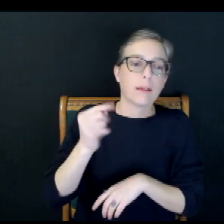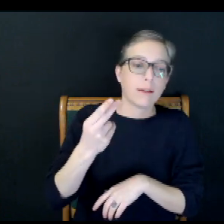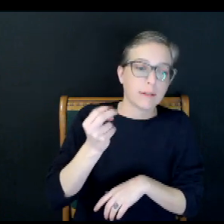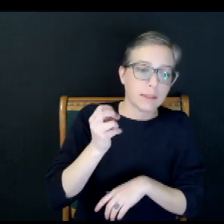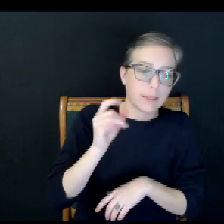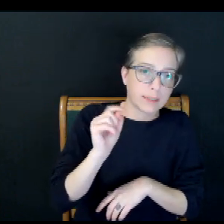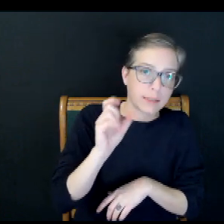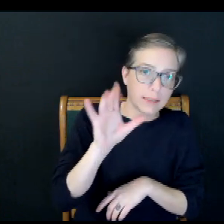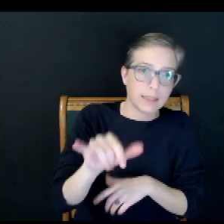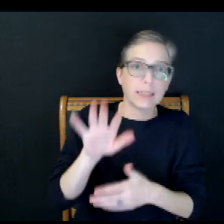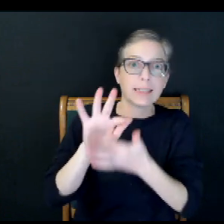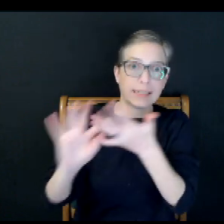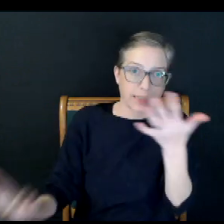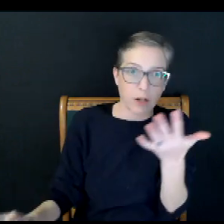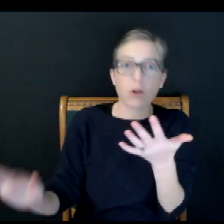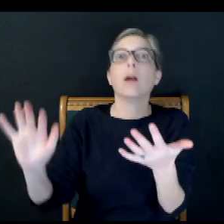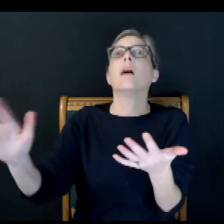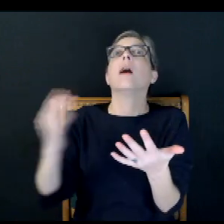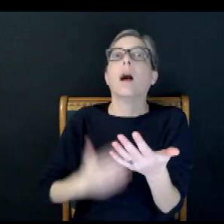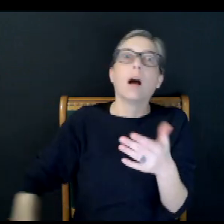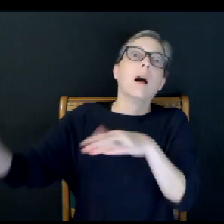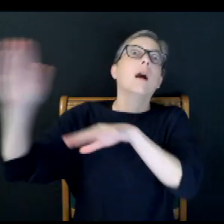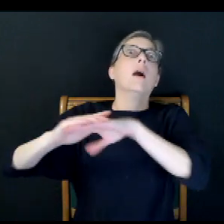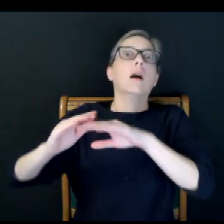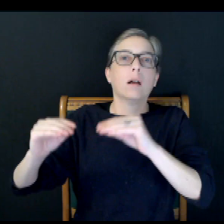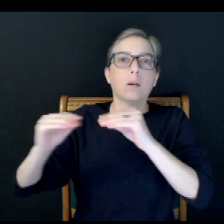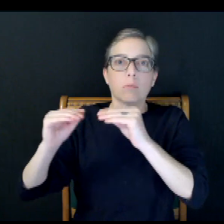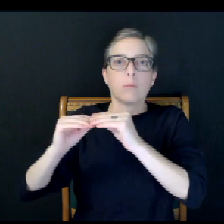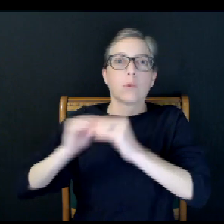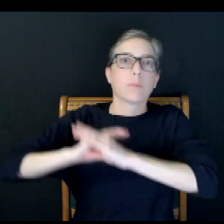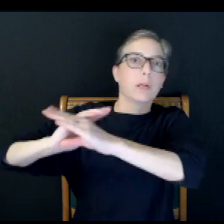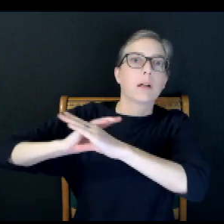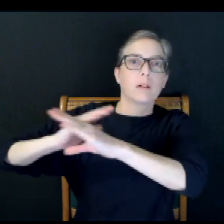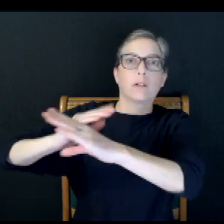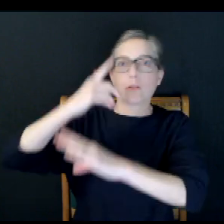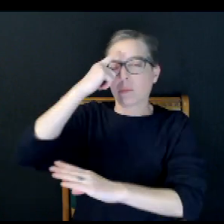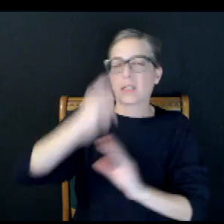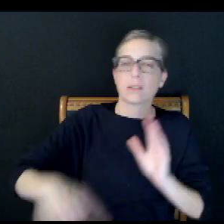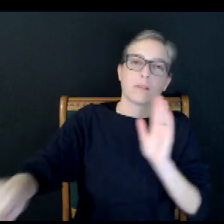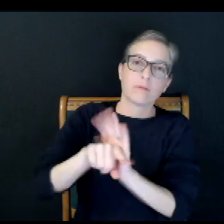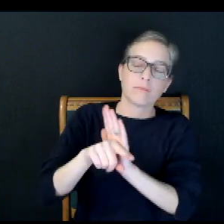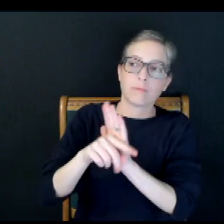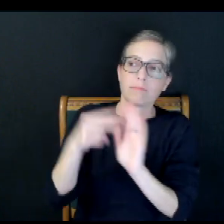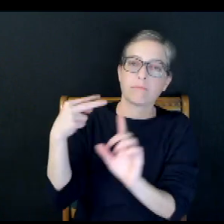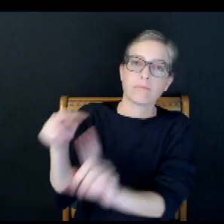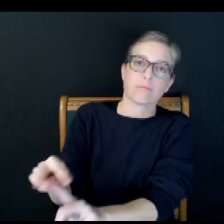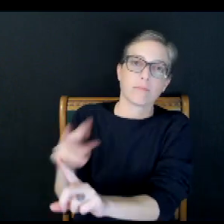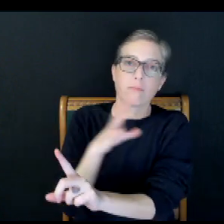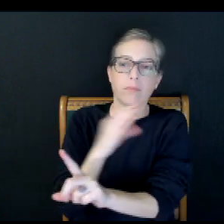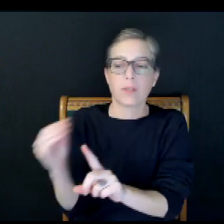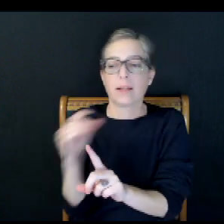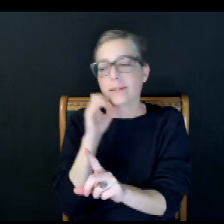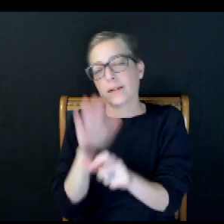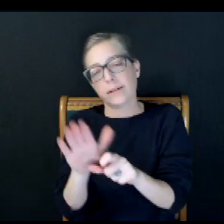services due to the mistrust, stigma, or lack of knowledge. We also know that many of the individuals